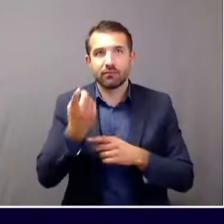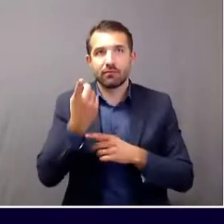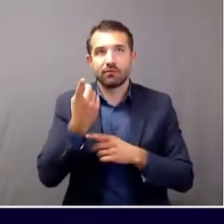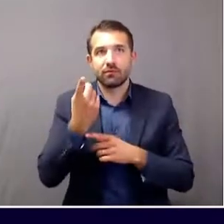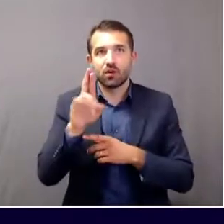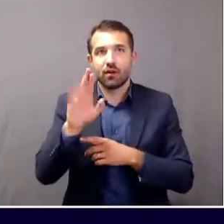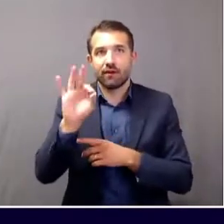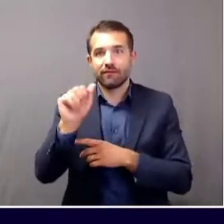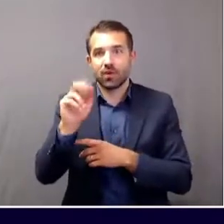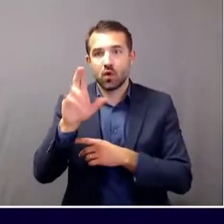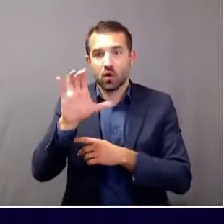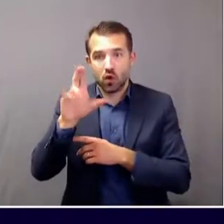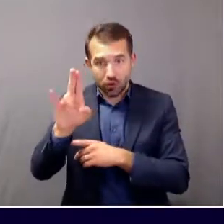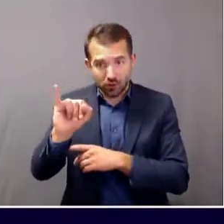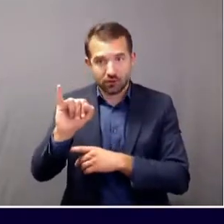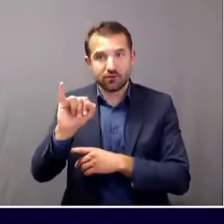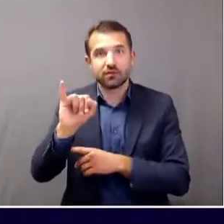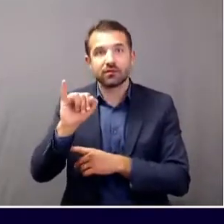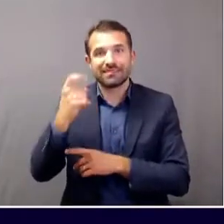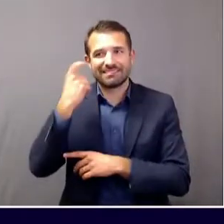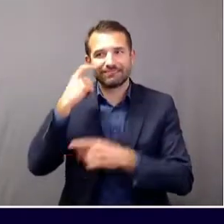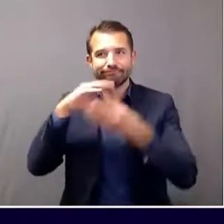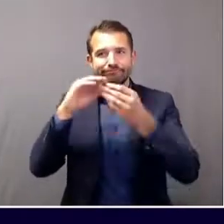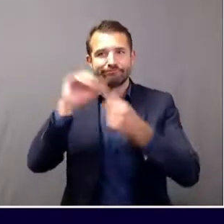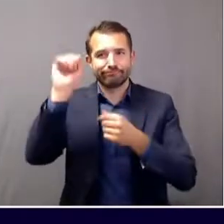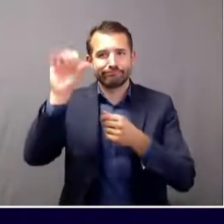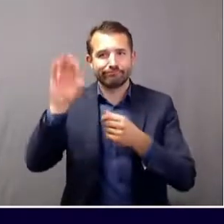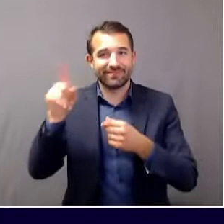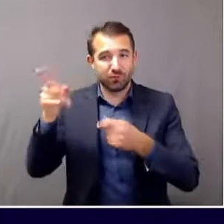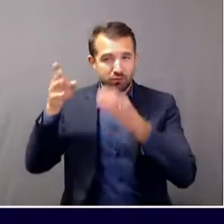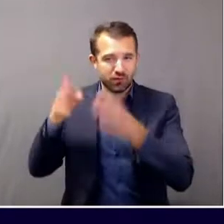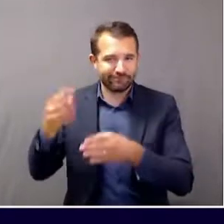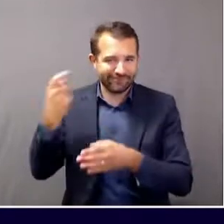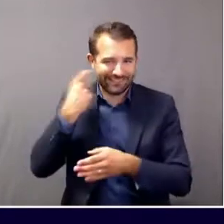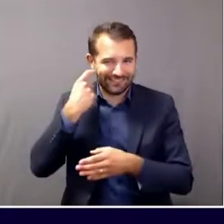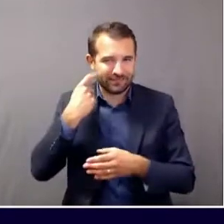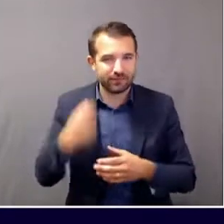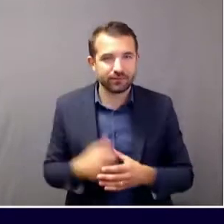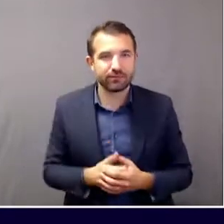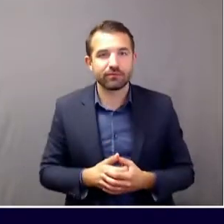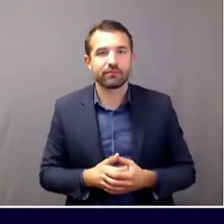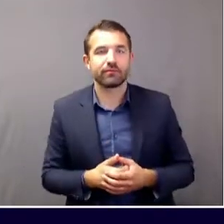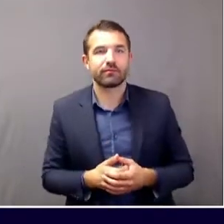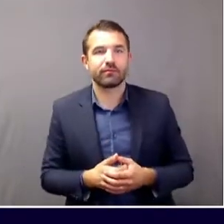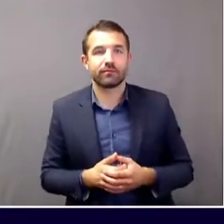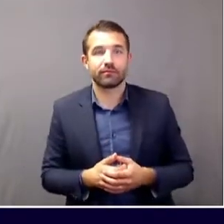talked about this